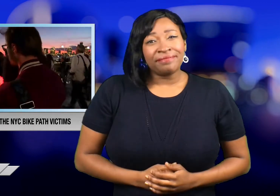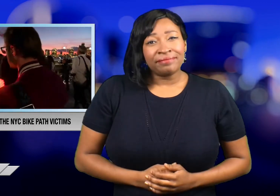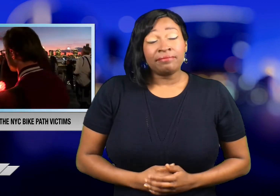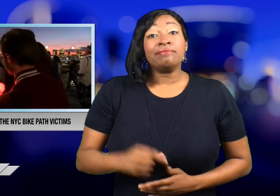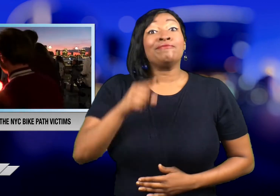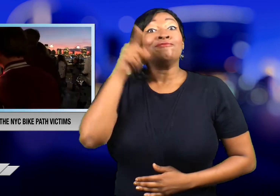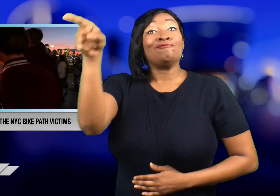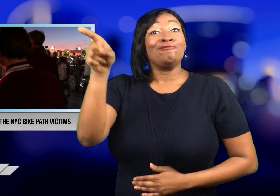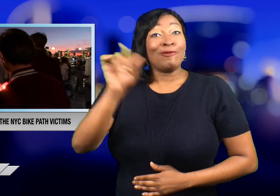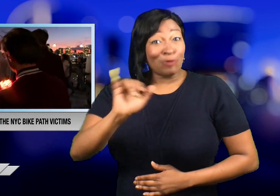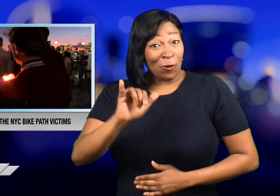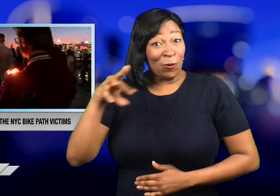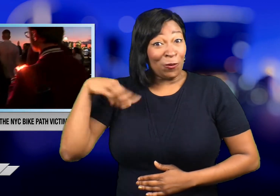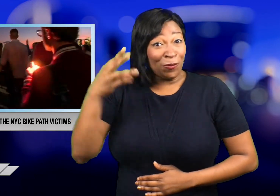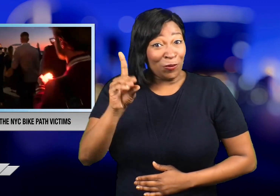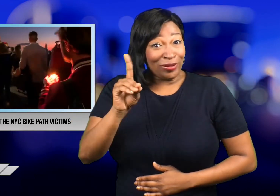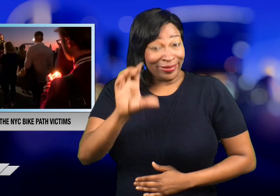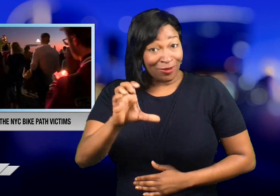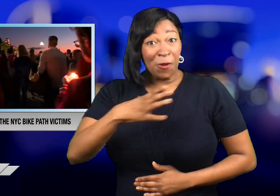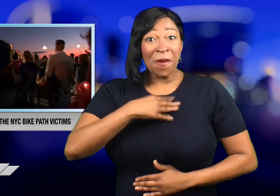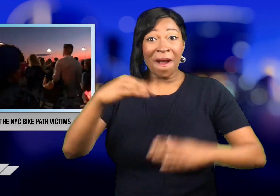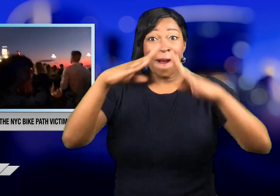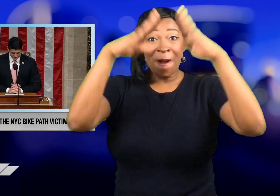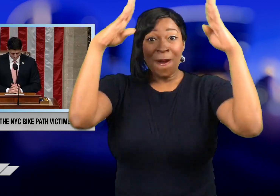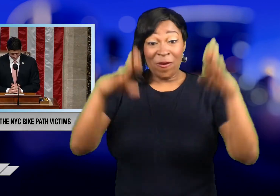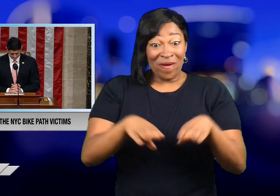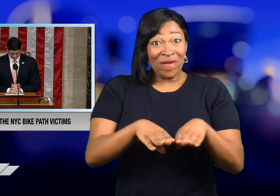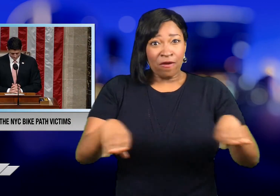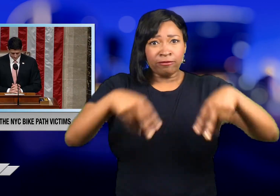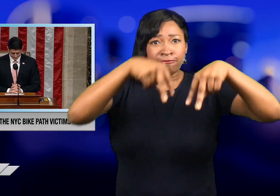And in Washington D.C. there was a moment of silence